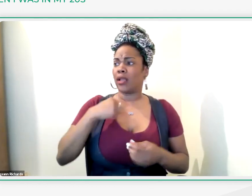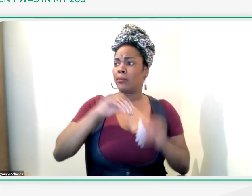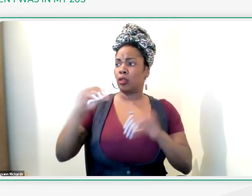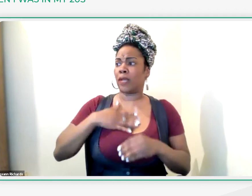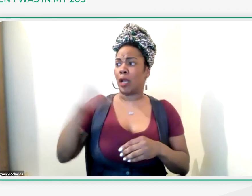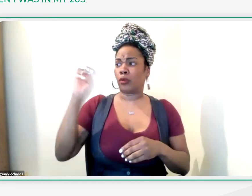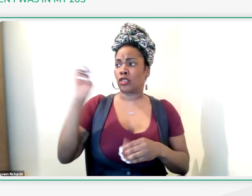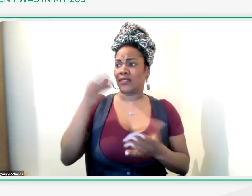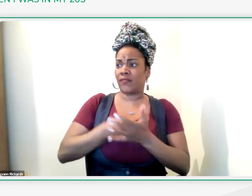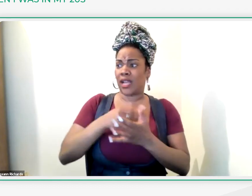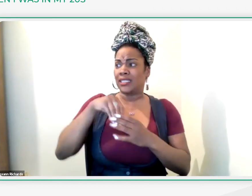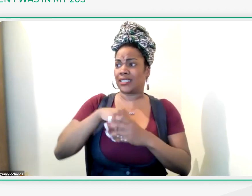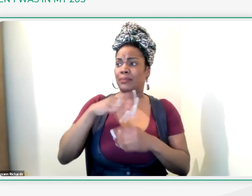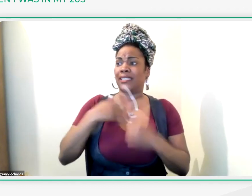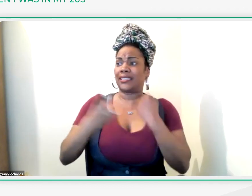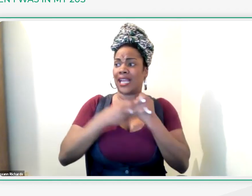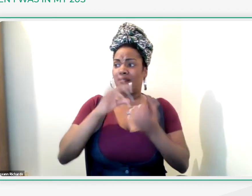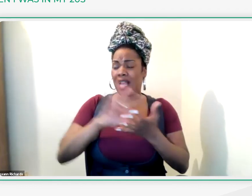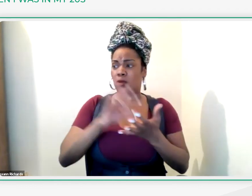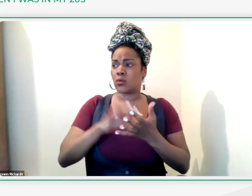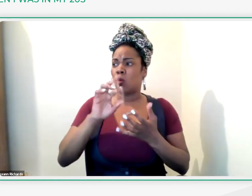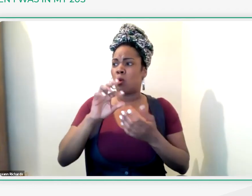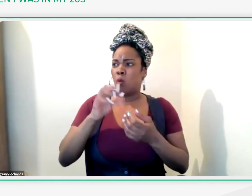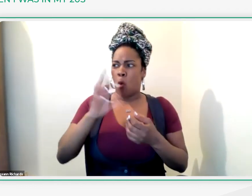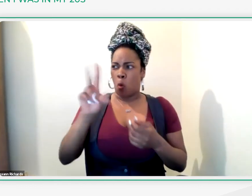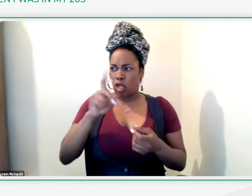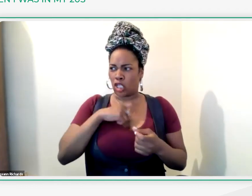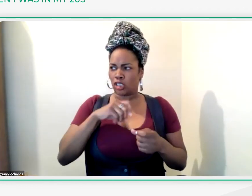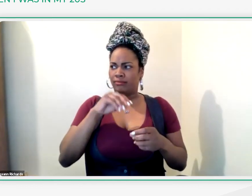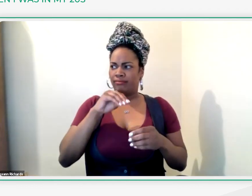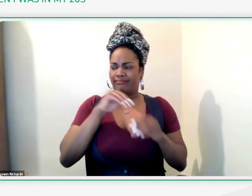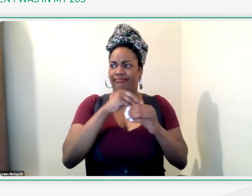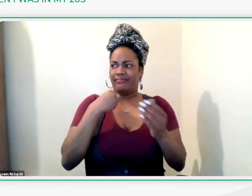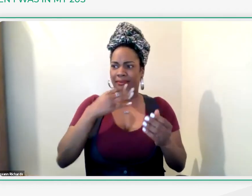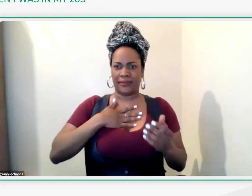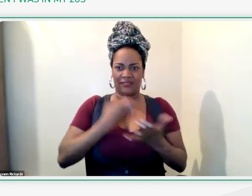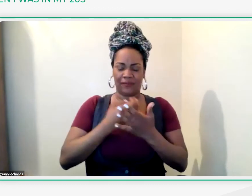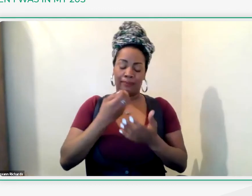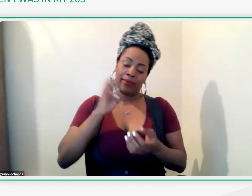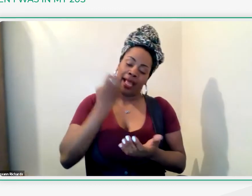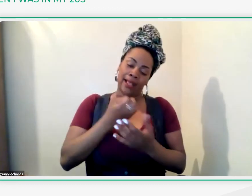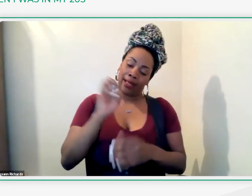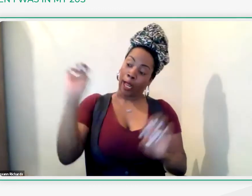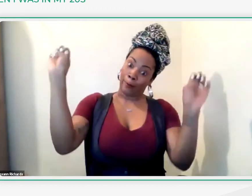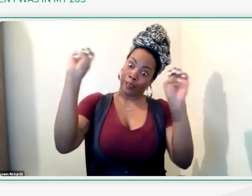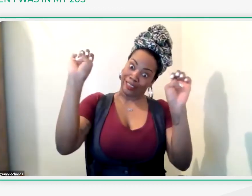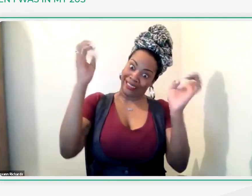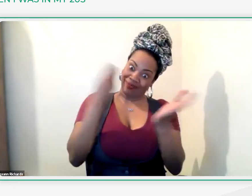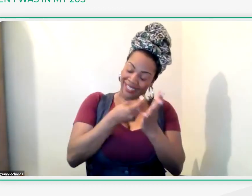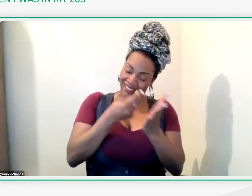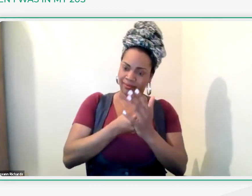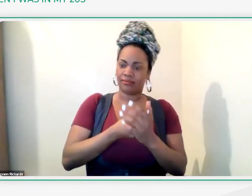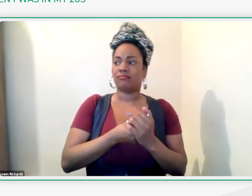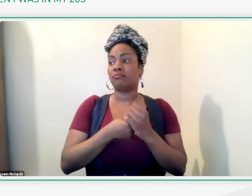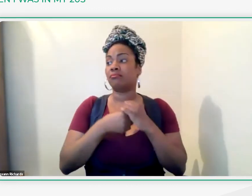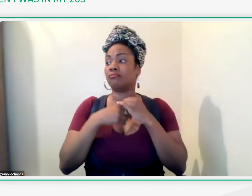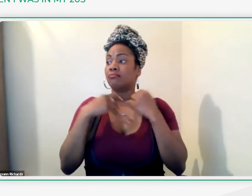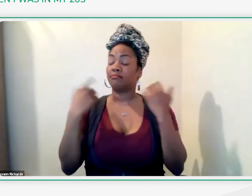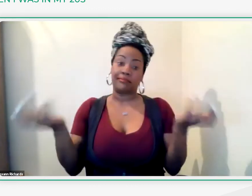So, another highly ranked question was: Should I put my emergency fund in a savings account?